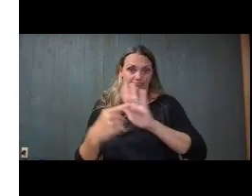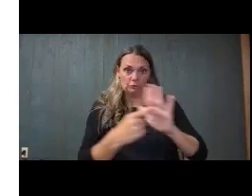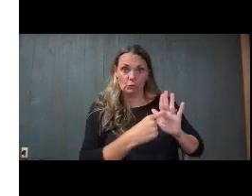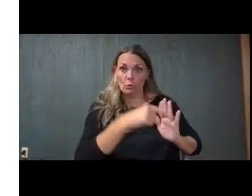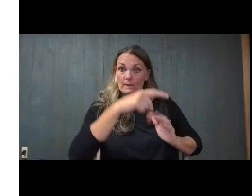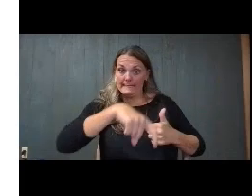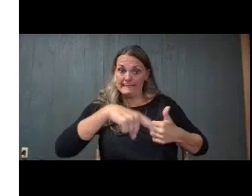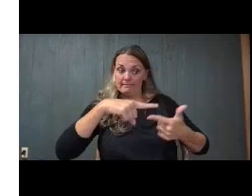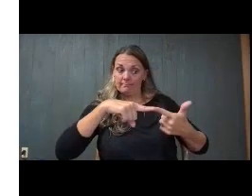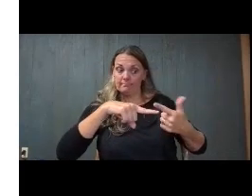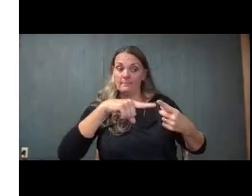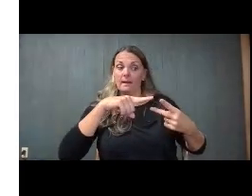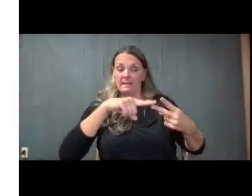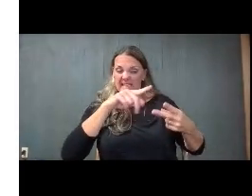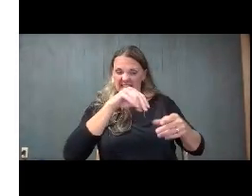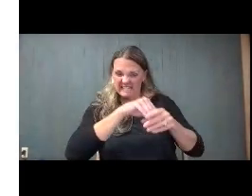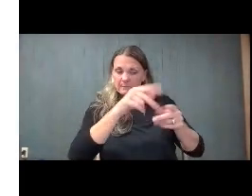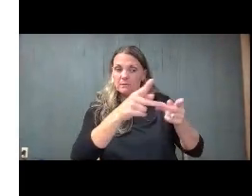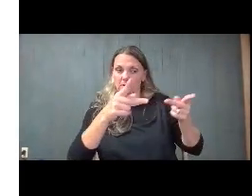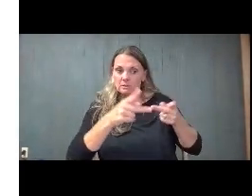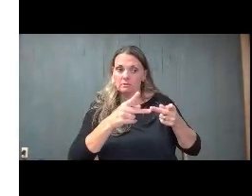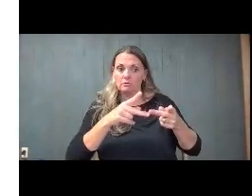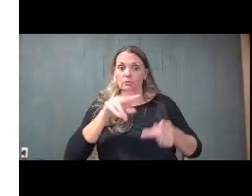and are positioned to meet the RFI requirements.